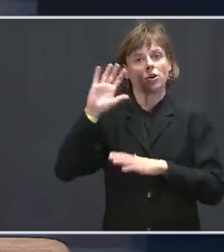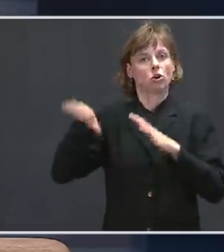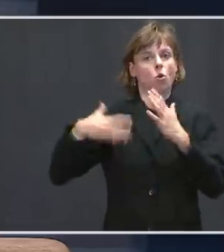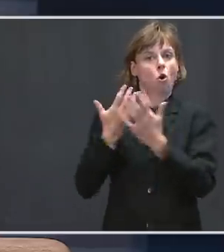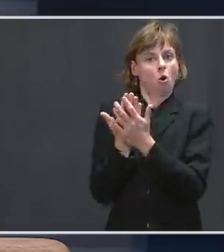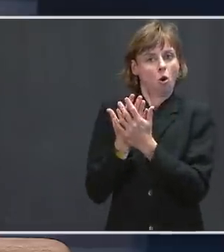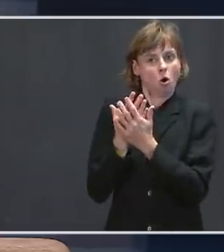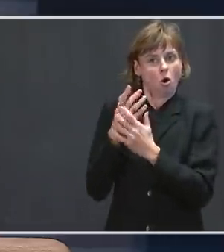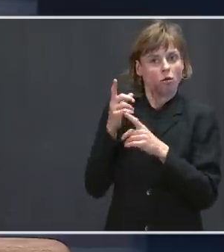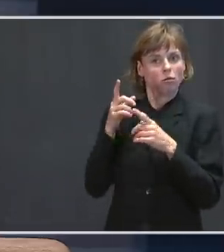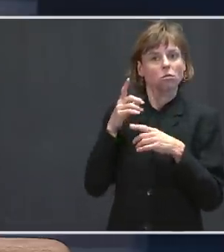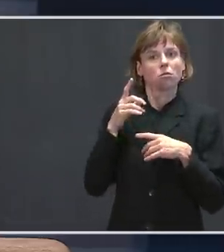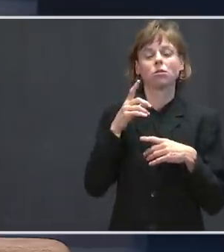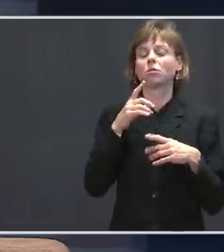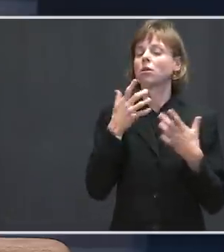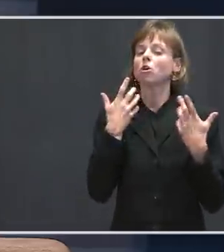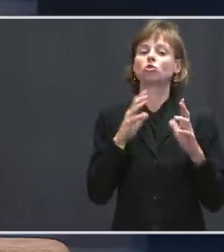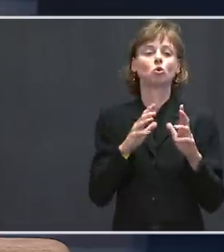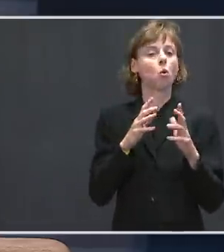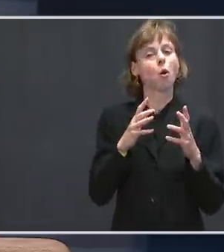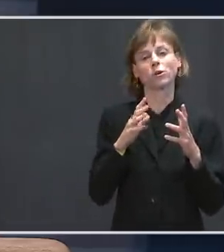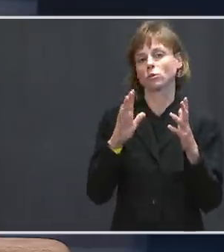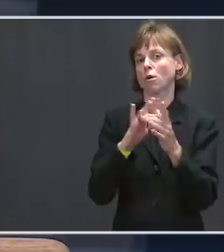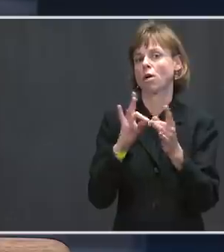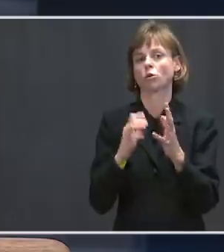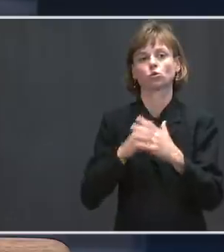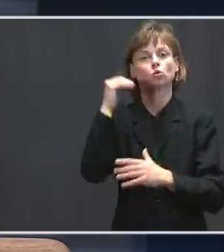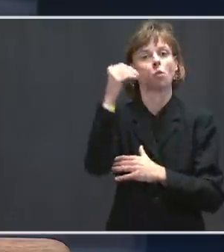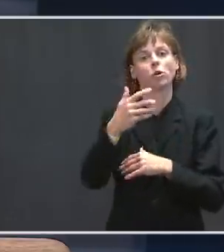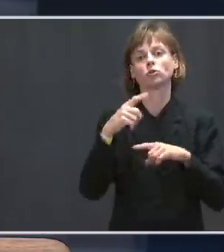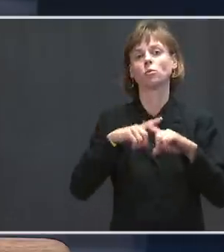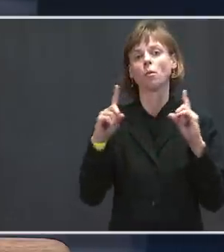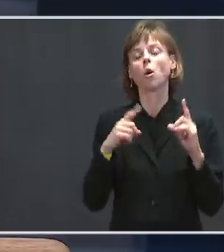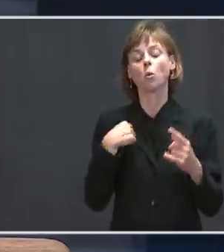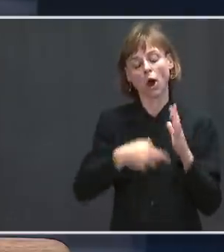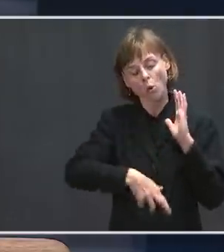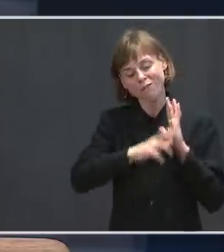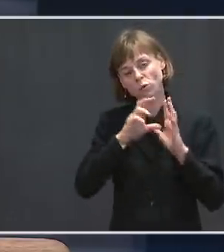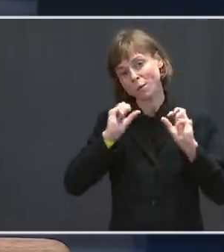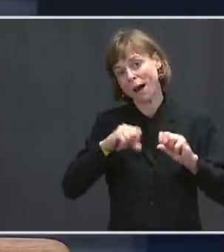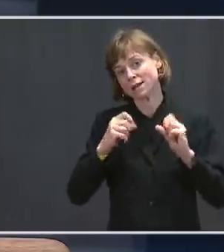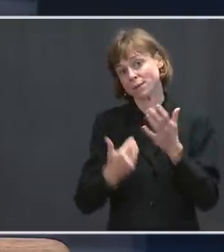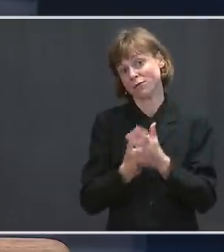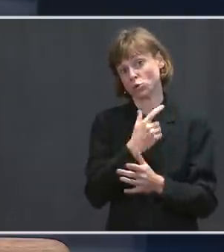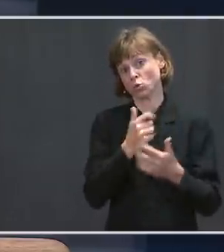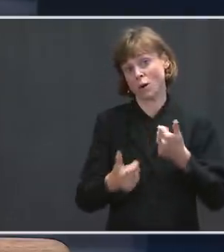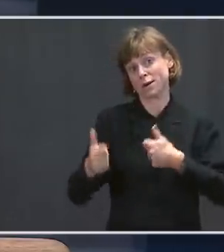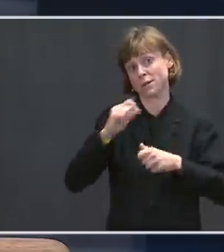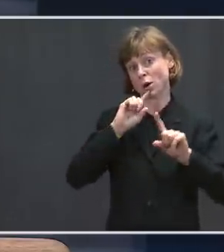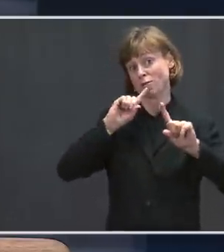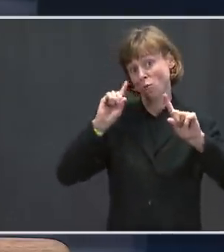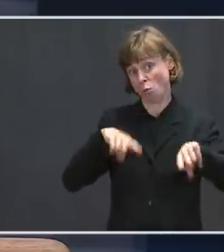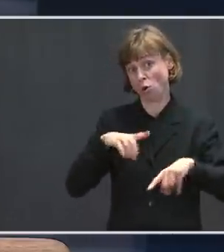of ourselves, we are reviewing the possibility of a new executive order, and we are also looking at specific targeted sanctions,